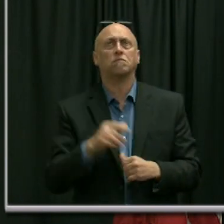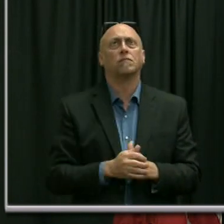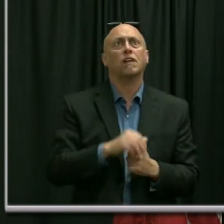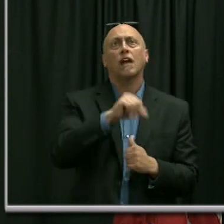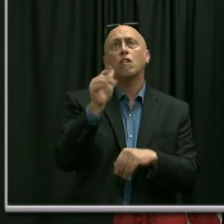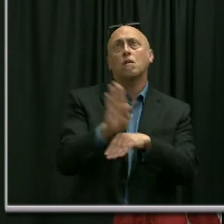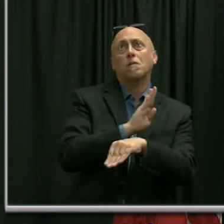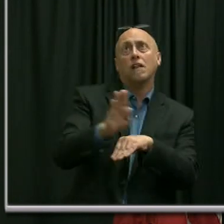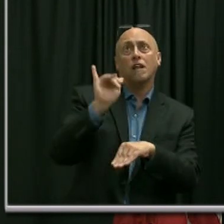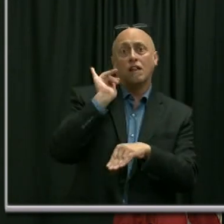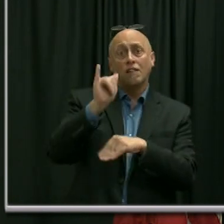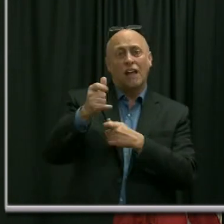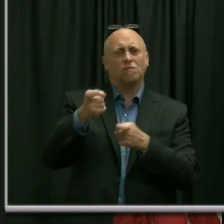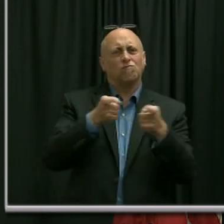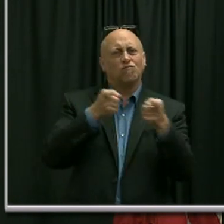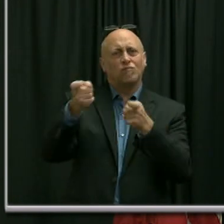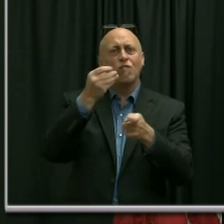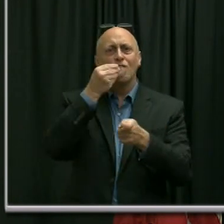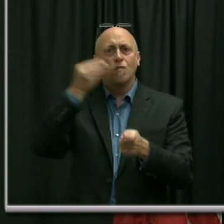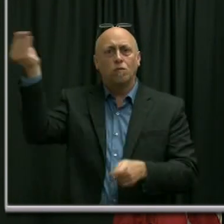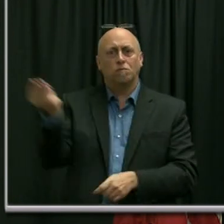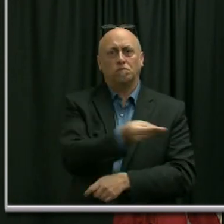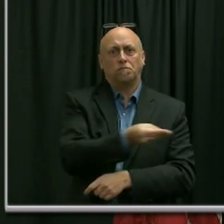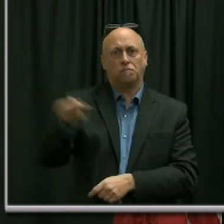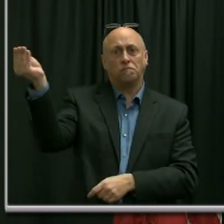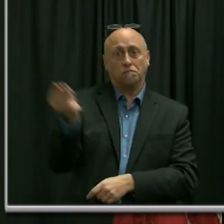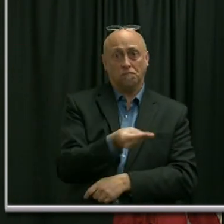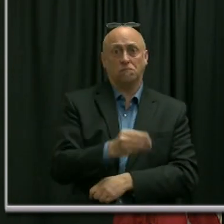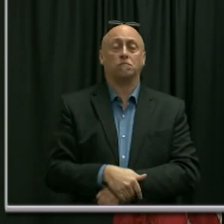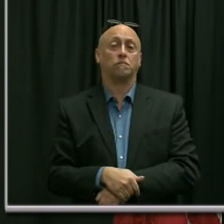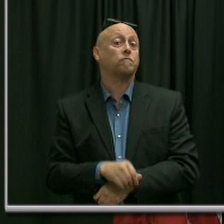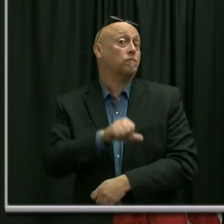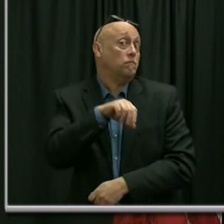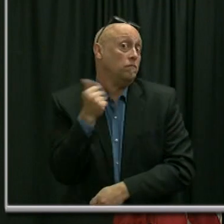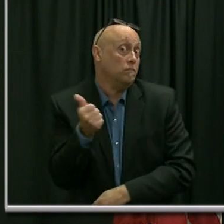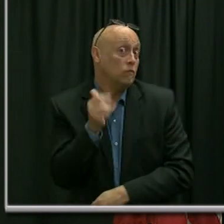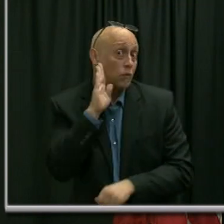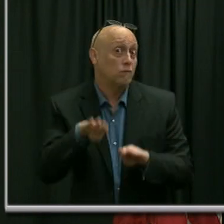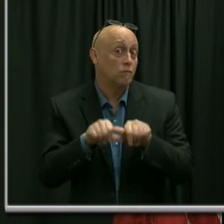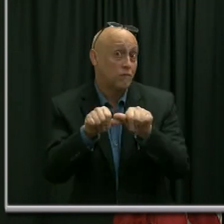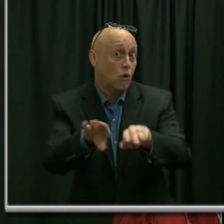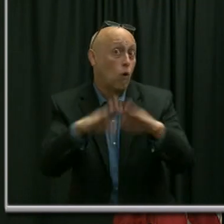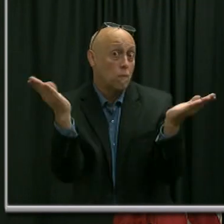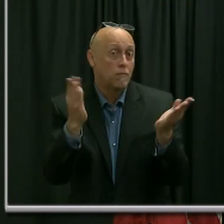THAT SELL FOOD AGRICULTURE AND OTHER BUSINESSES THAT DIRECTLY